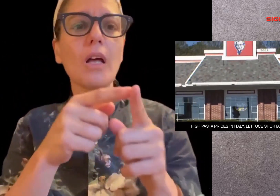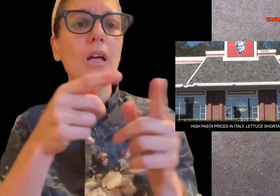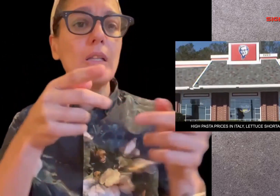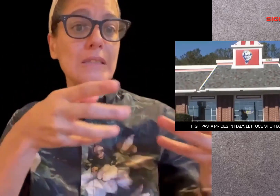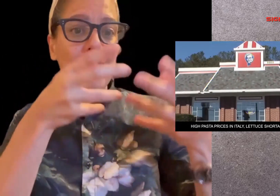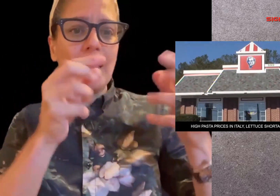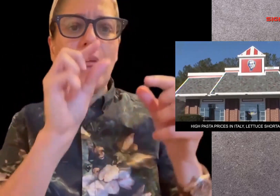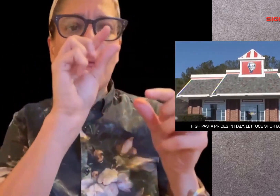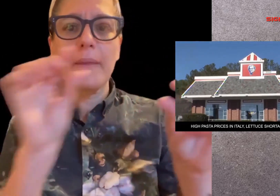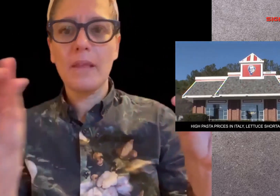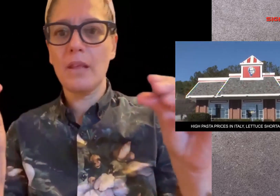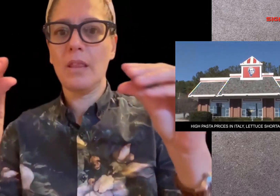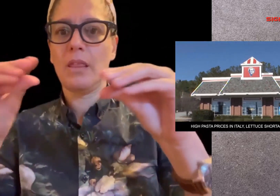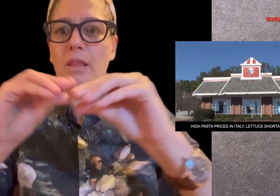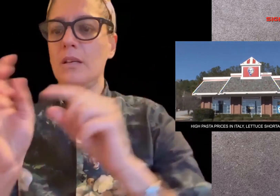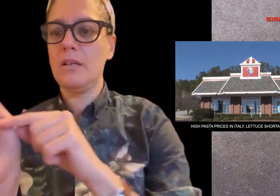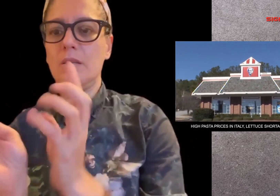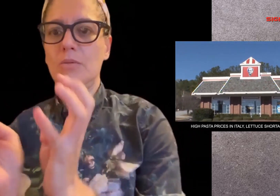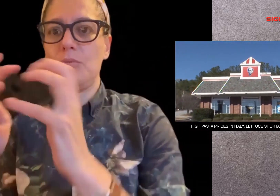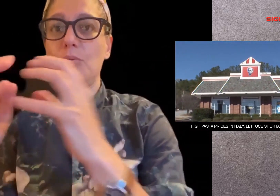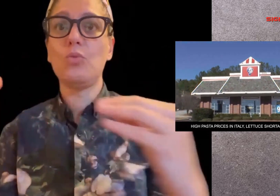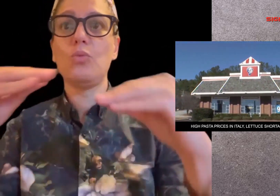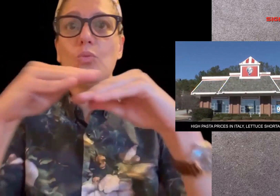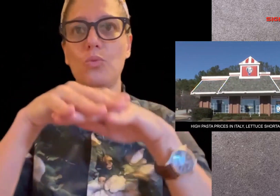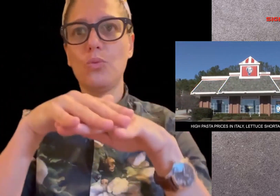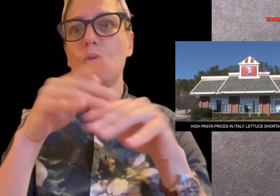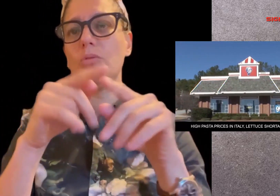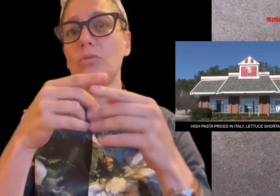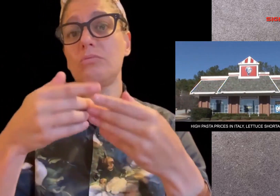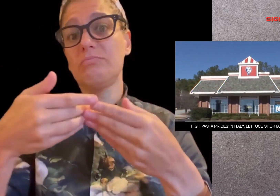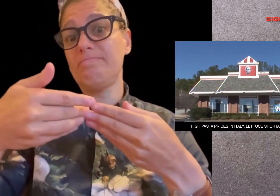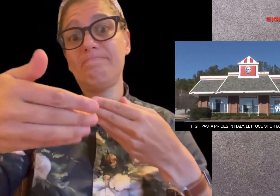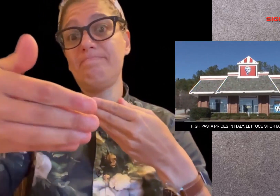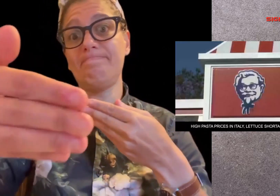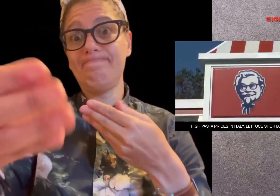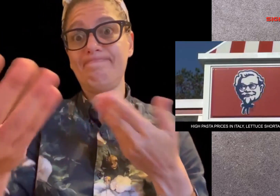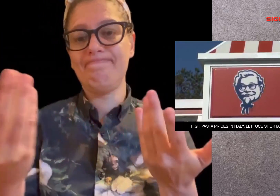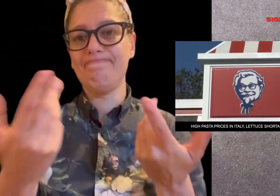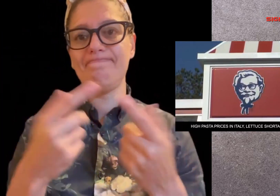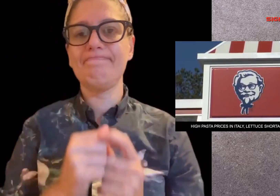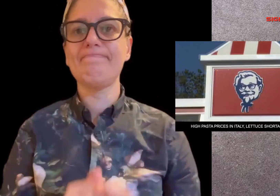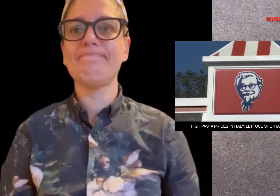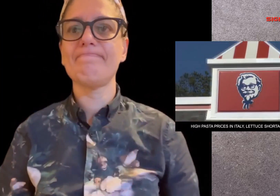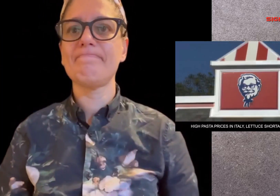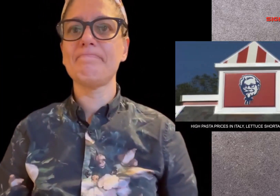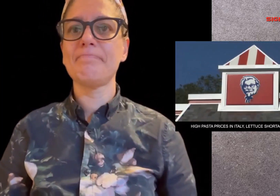destroyed by floods the lettuce cabbage blend will be used in all products containing lettuce